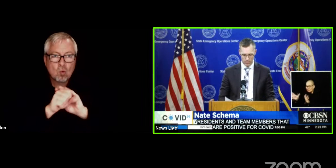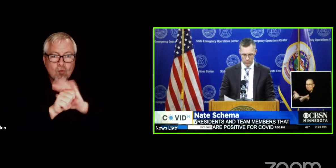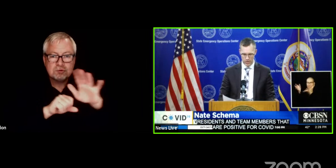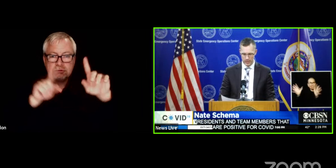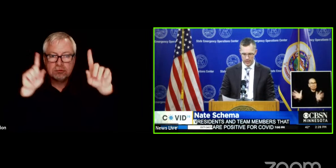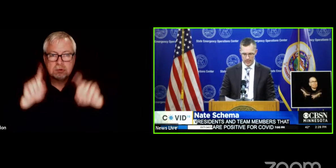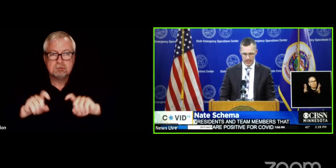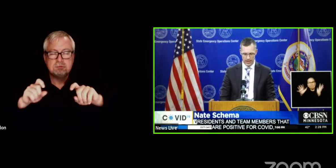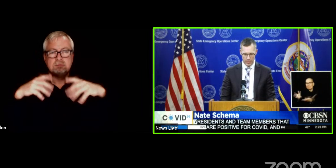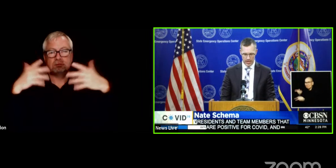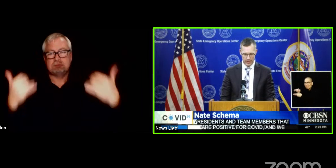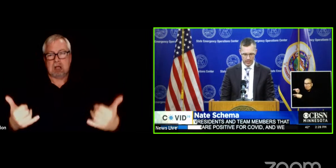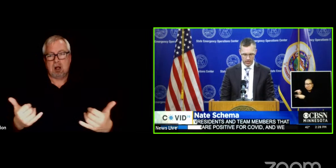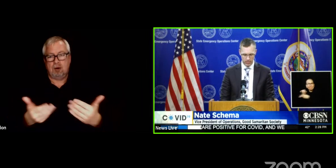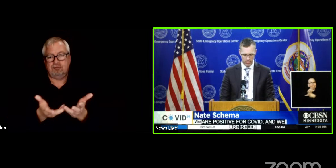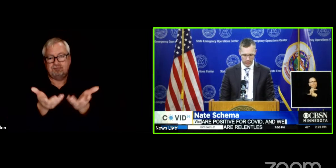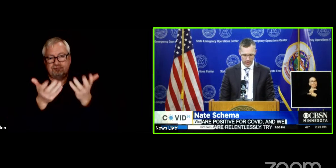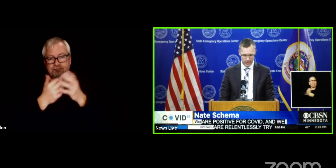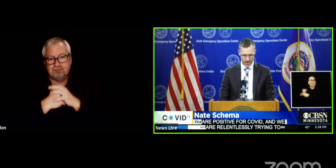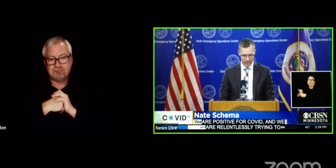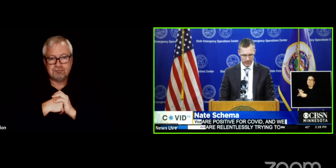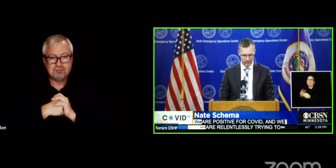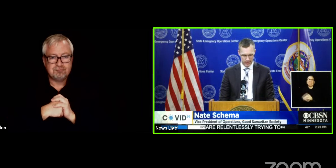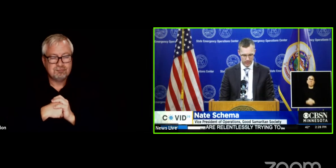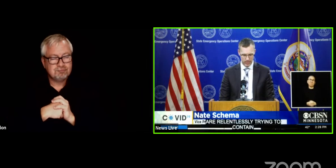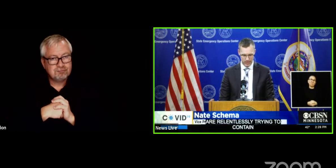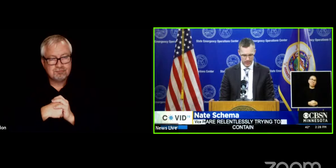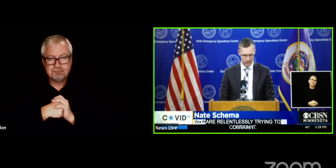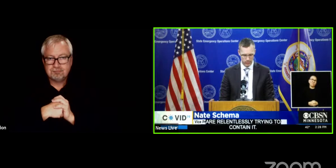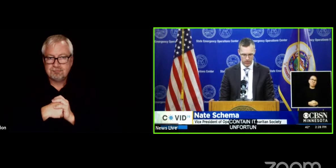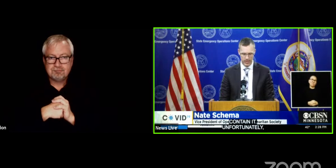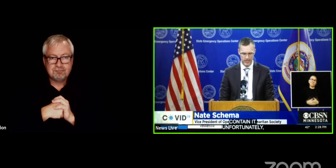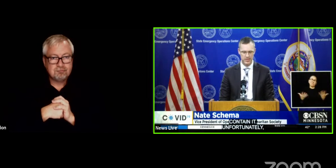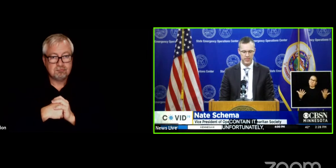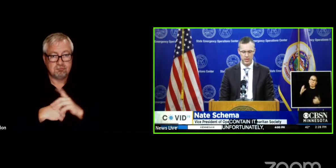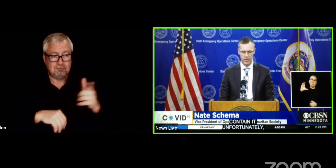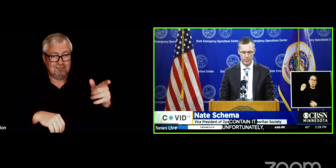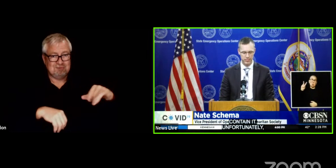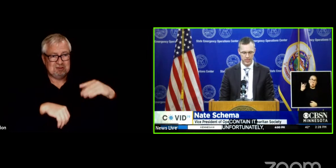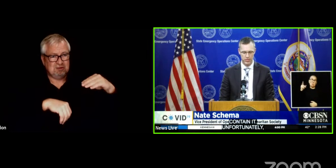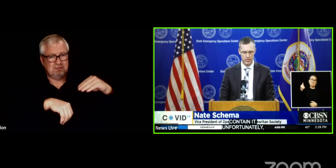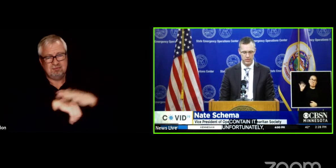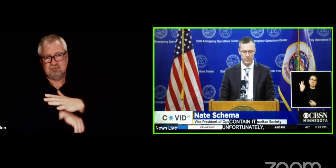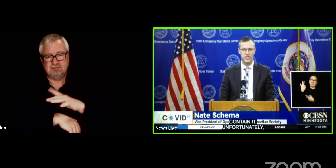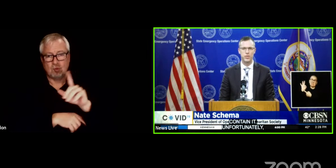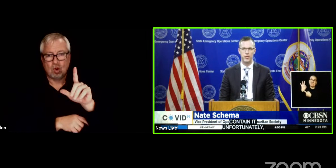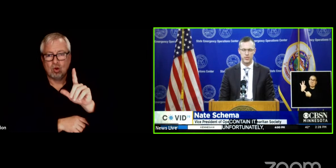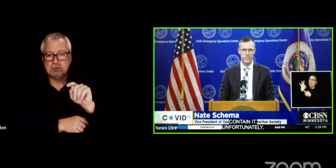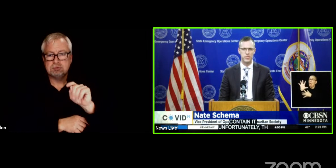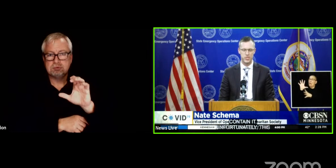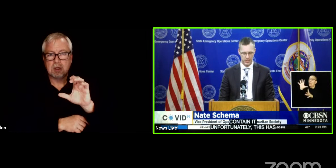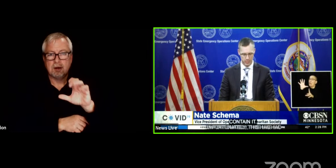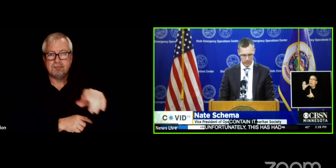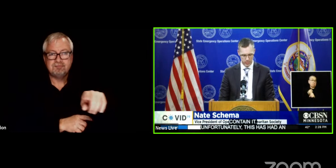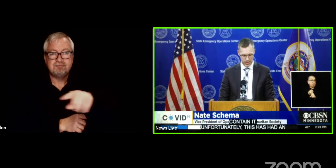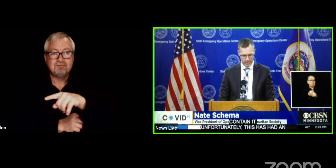UNFORTUNATELY, THIS HAS HAD AN IMPACT ON OUR LONG-TERM CARE STAFFING AND RESIDENTS. OVERALL CASES HAVE BEEN UP, AS A RESULT OF THIS COMMUNITY TRANSMISSION, COMMUNITY SPREAD.